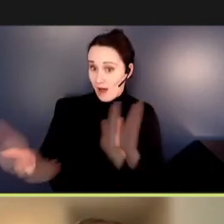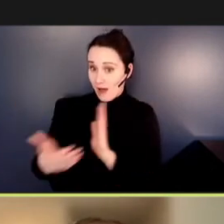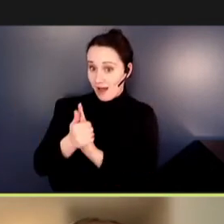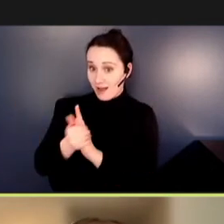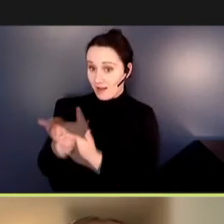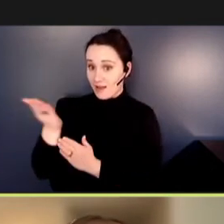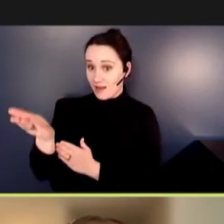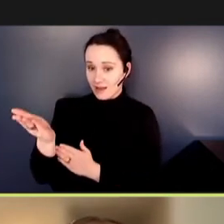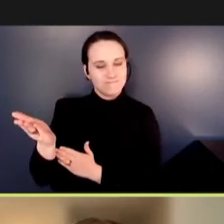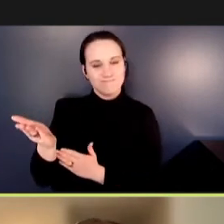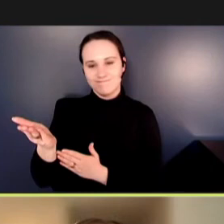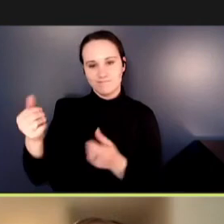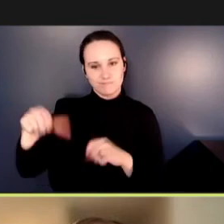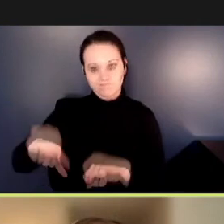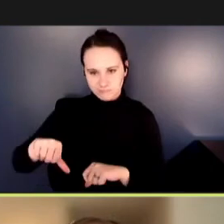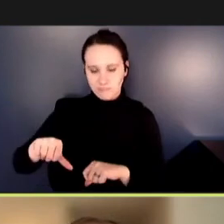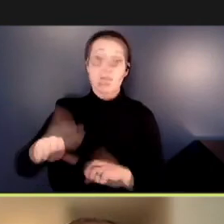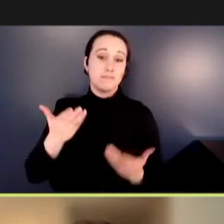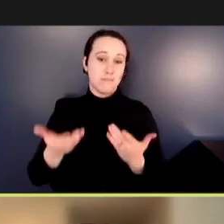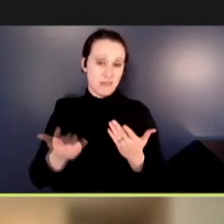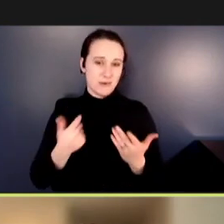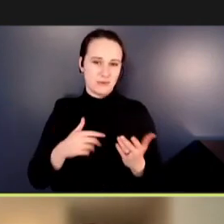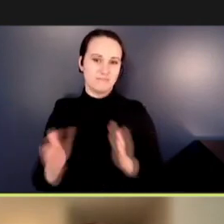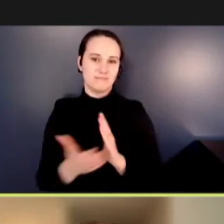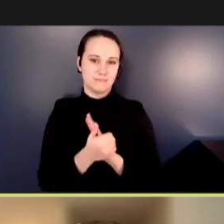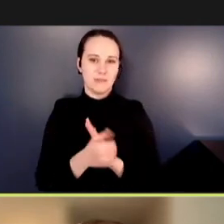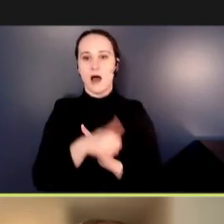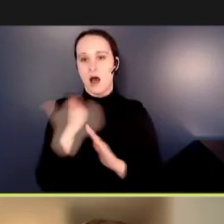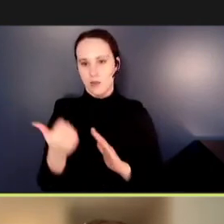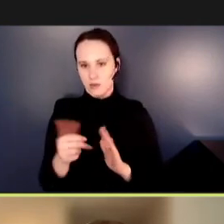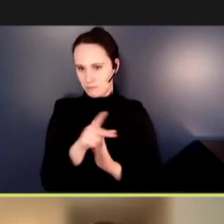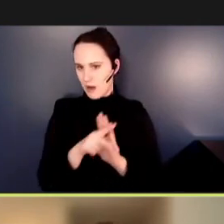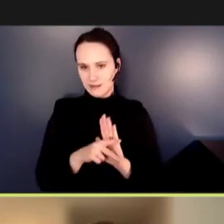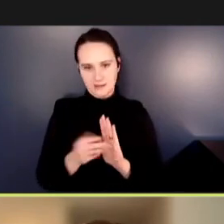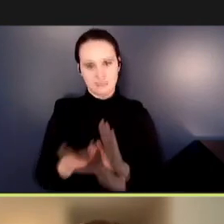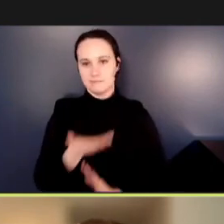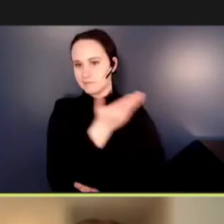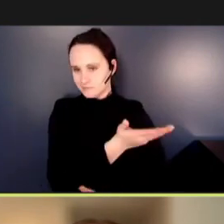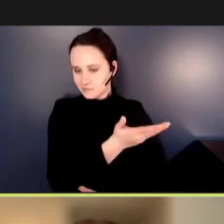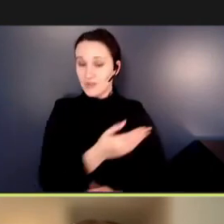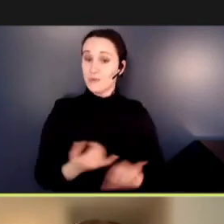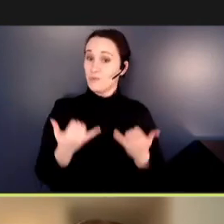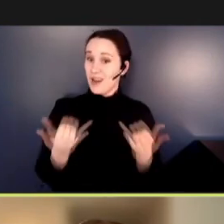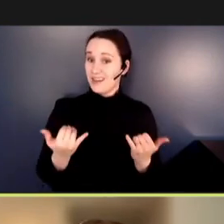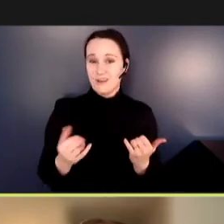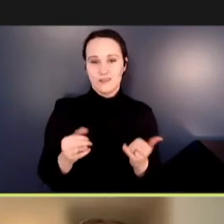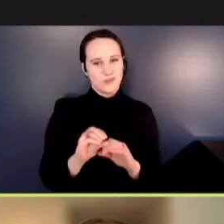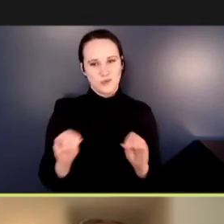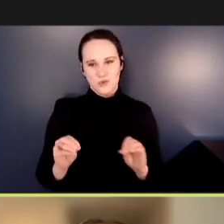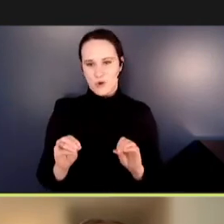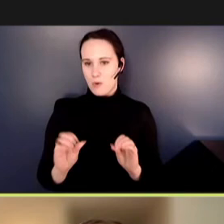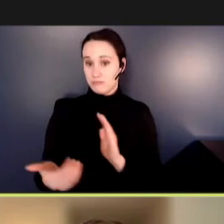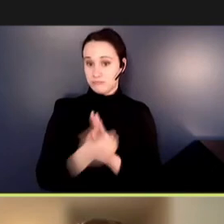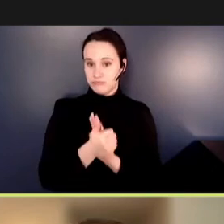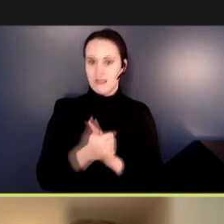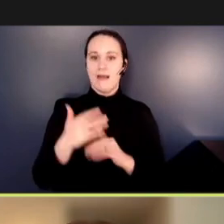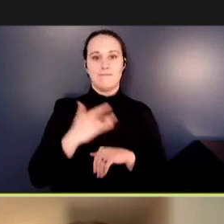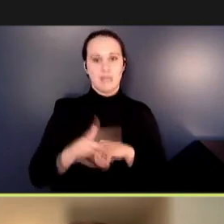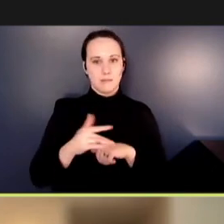to another major moving policy vehicle, and at the current moment there's not one that is ideal.